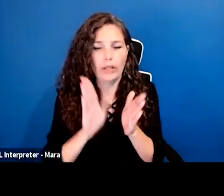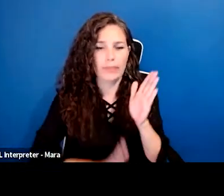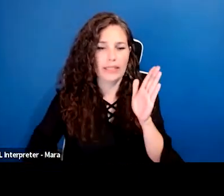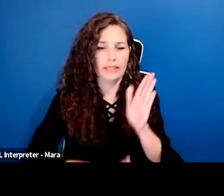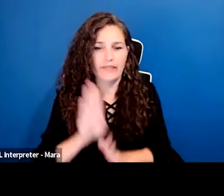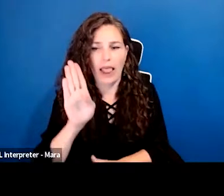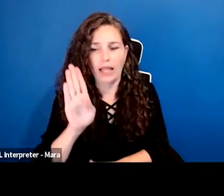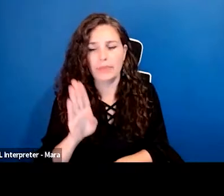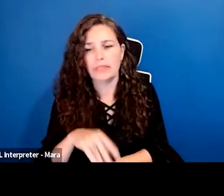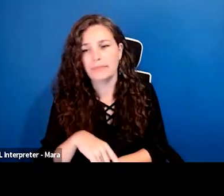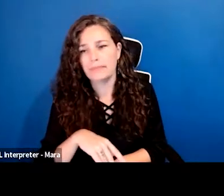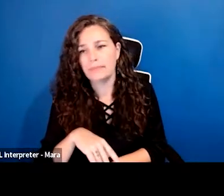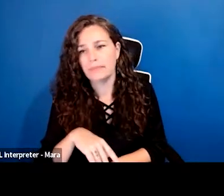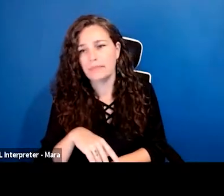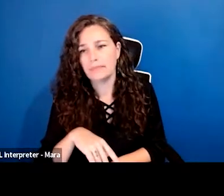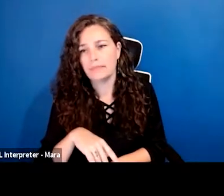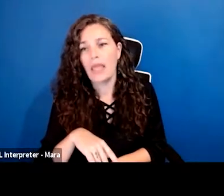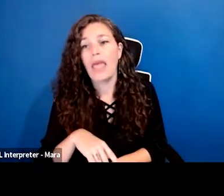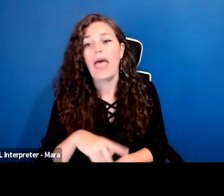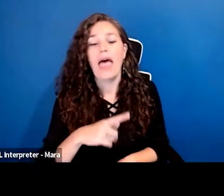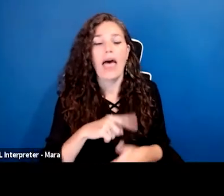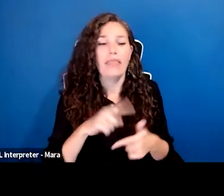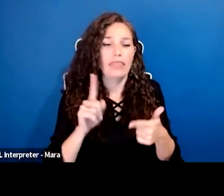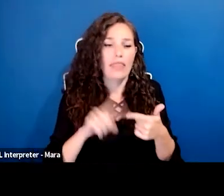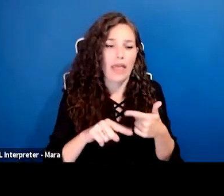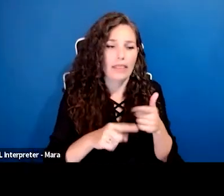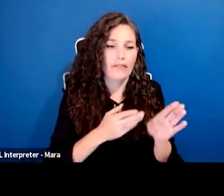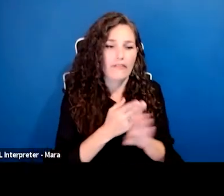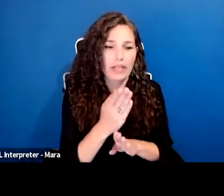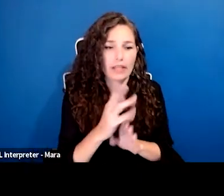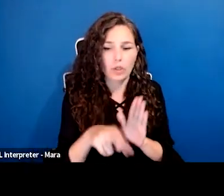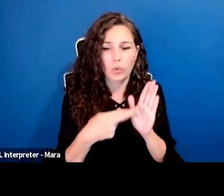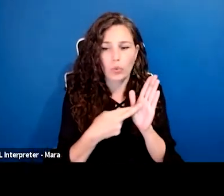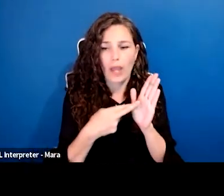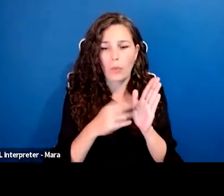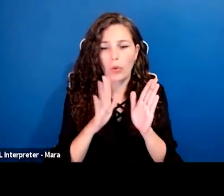And you know the field rep will continue to provide insight